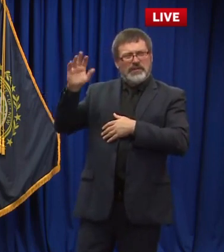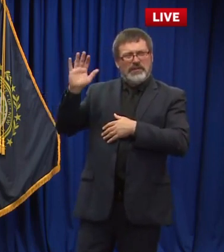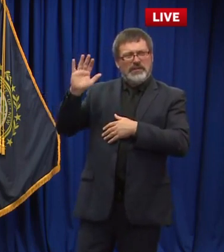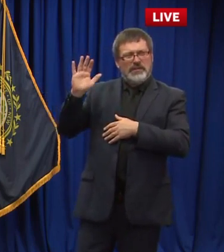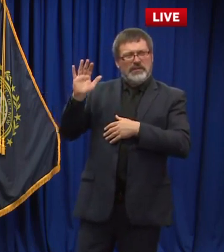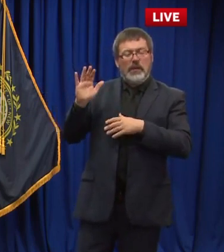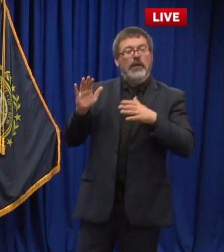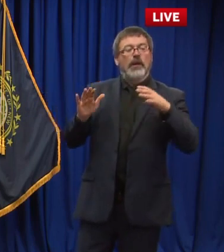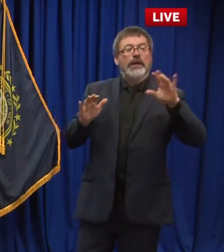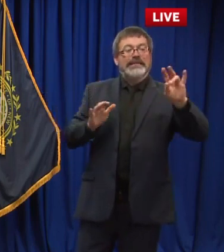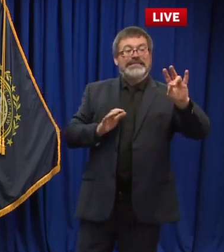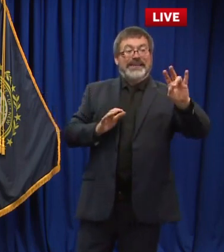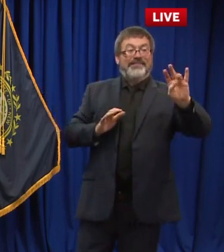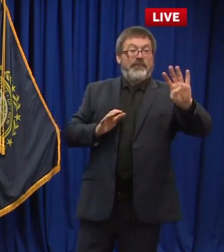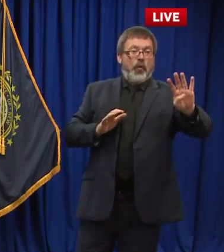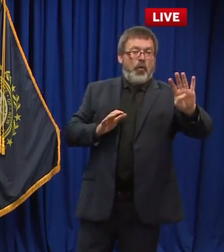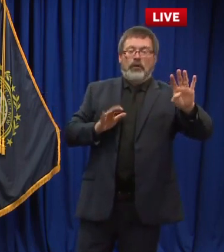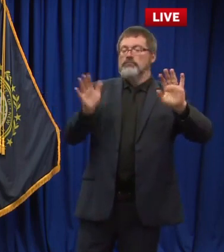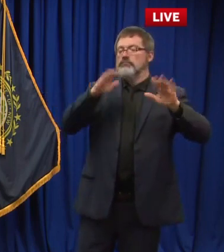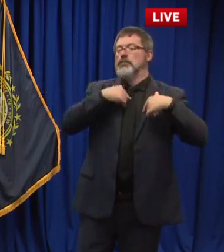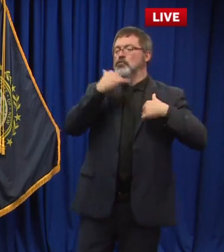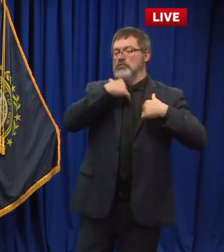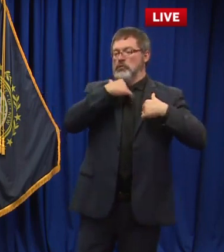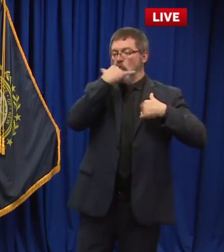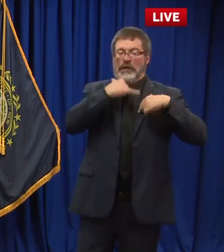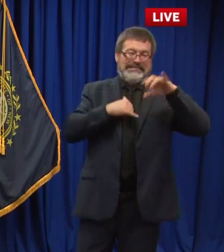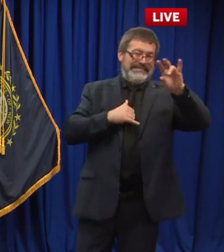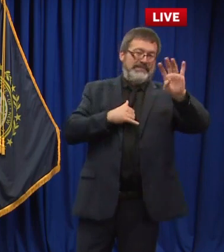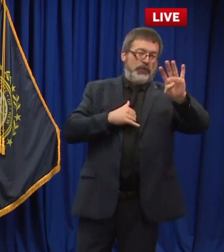WHAT IS THE BREAKDOWN OF FACILITIES?